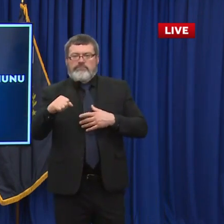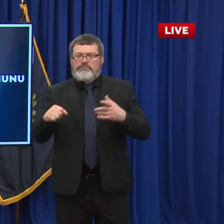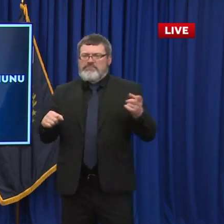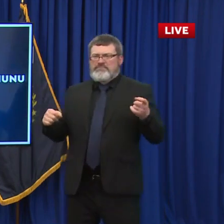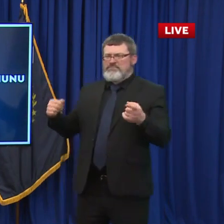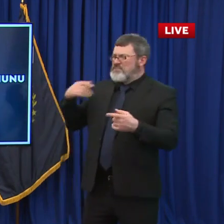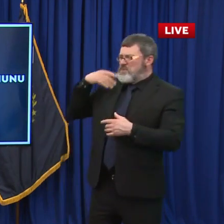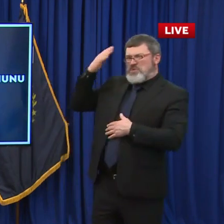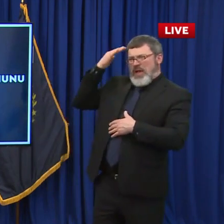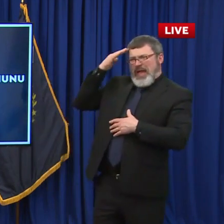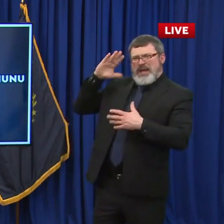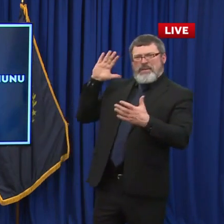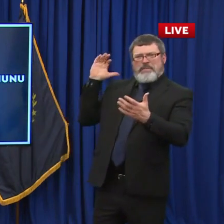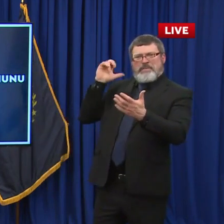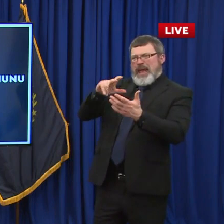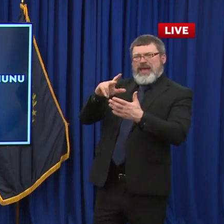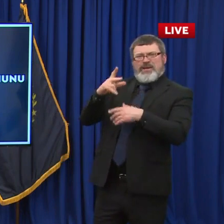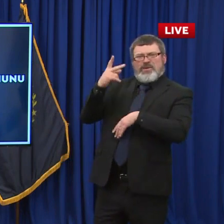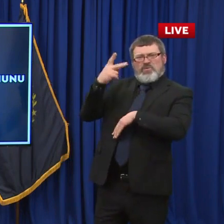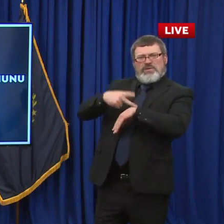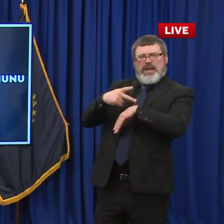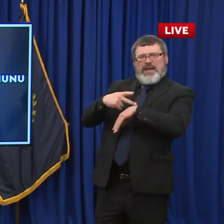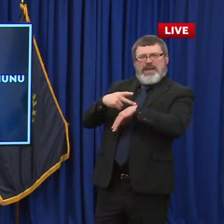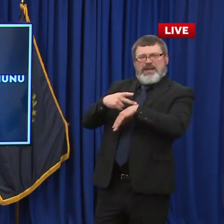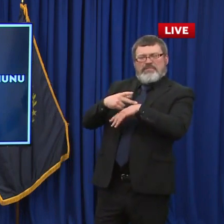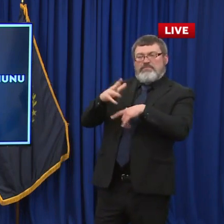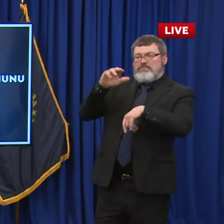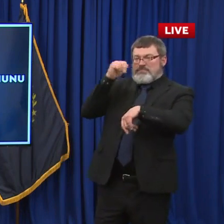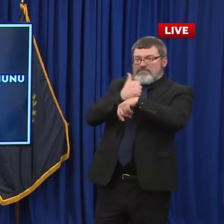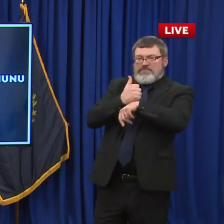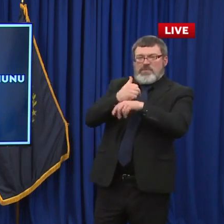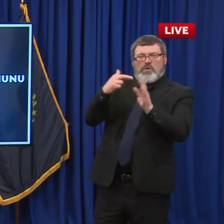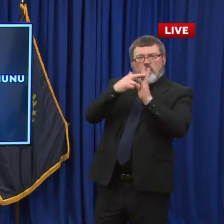I AM GETTING THE NODS OF YES.